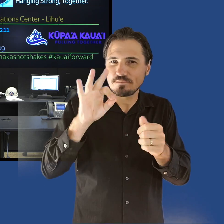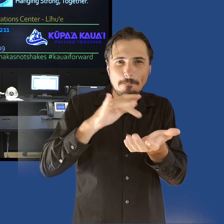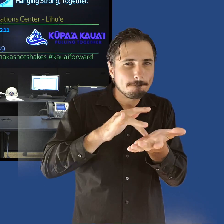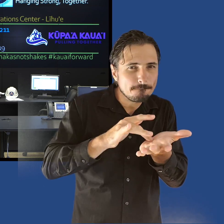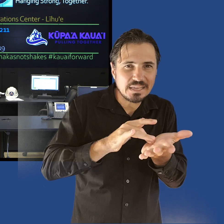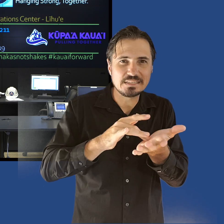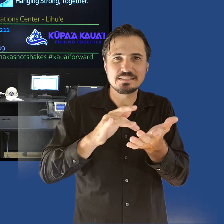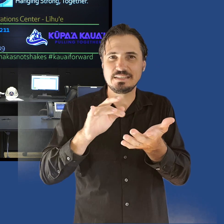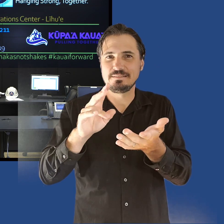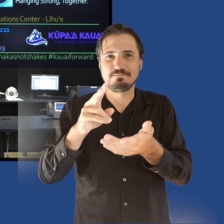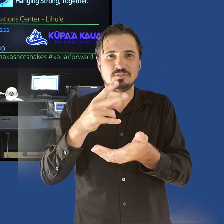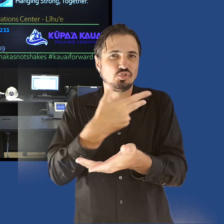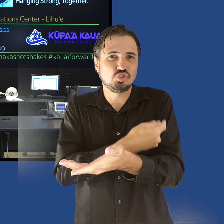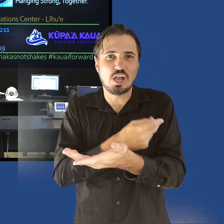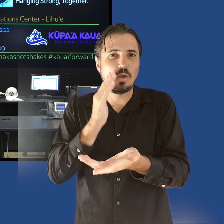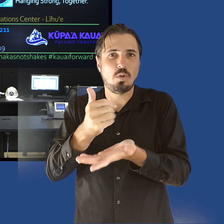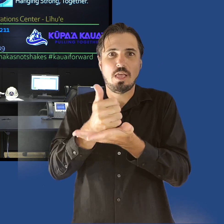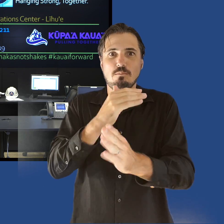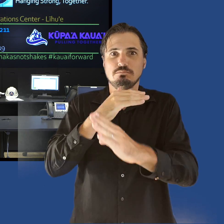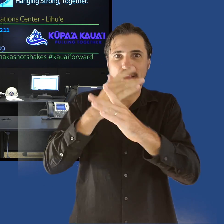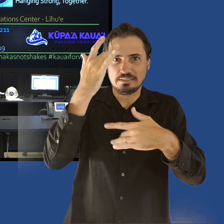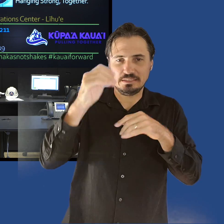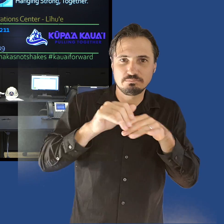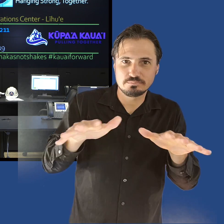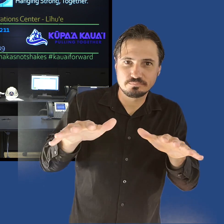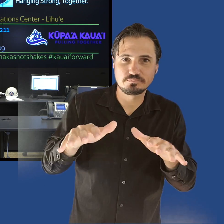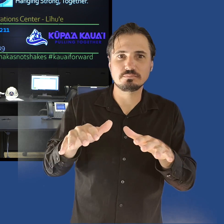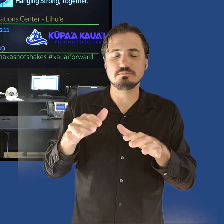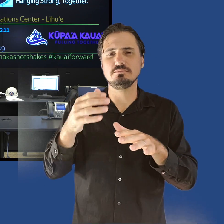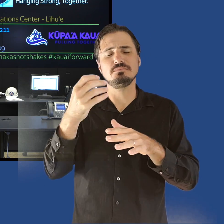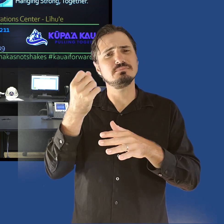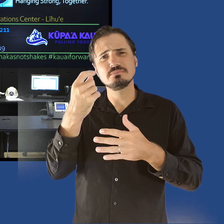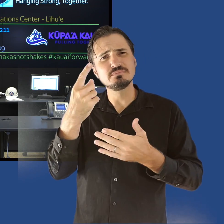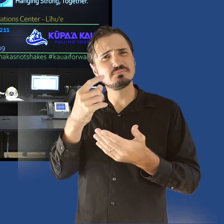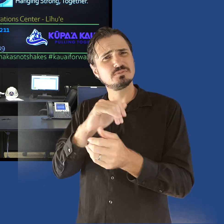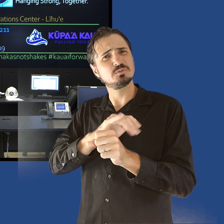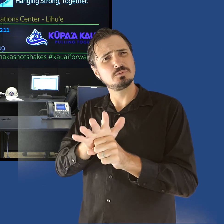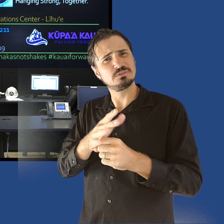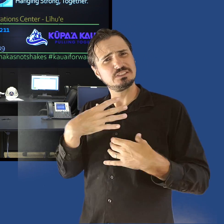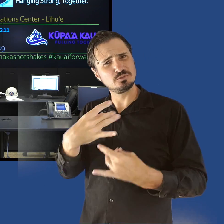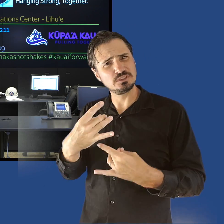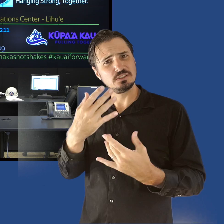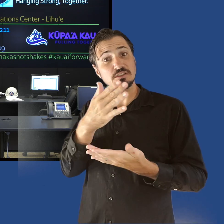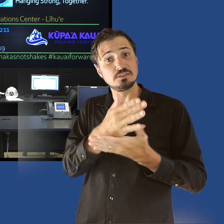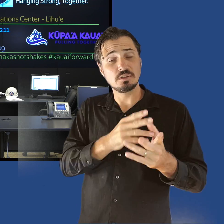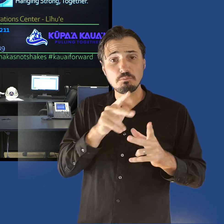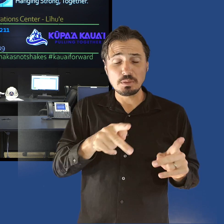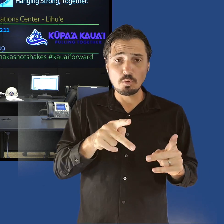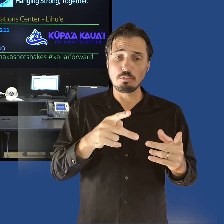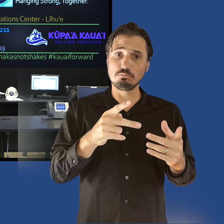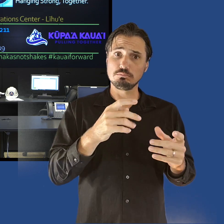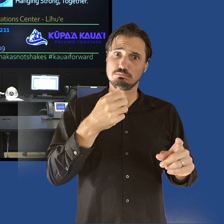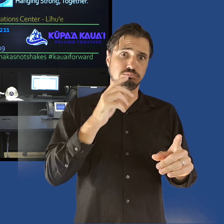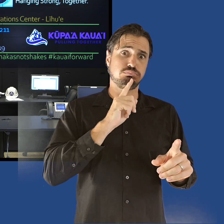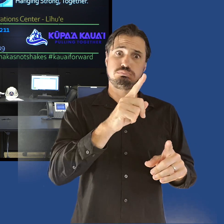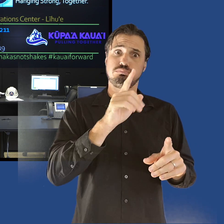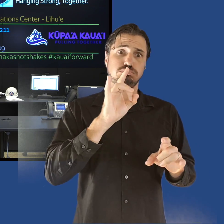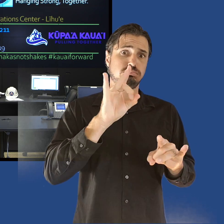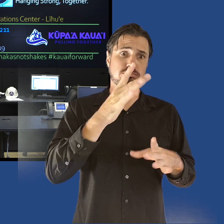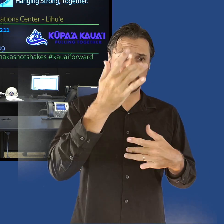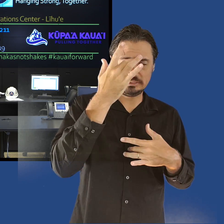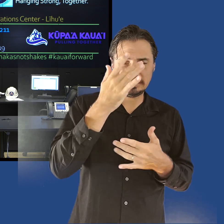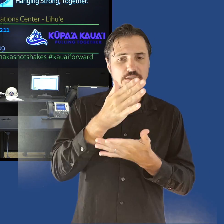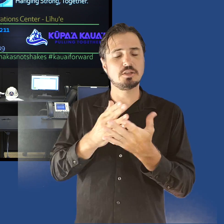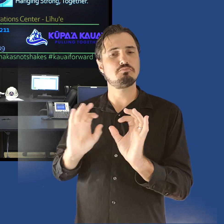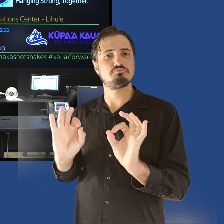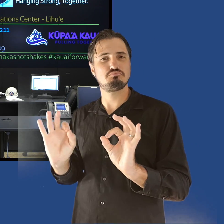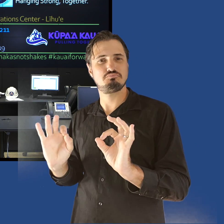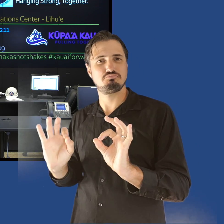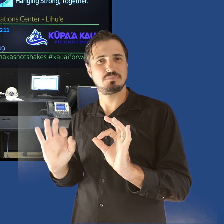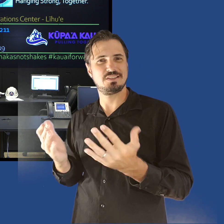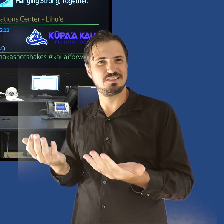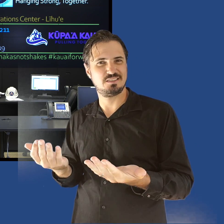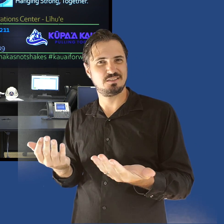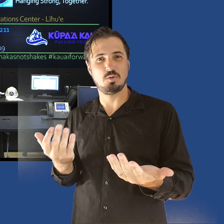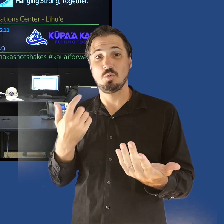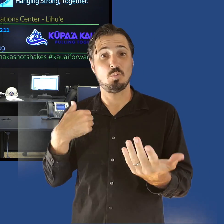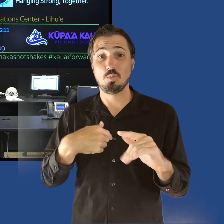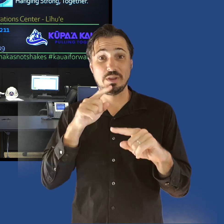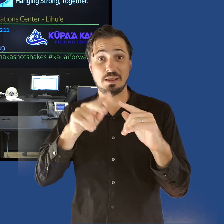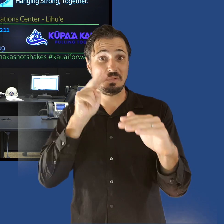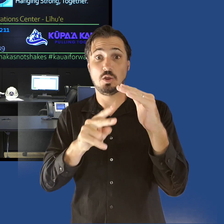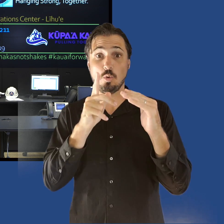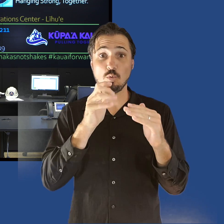The virus affects different people in very different ways, with some becoming seriously ill, and others experiencing only mild symptoms. We can’t predict who will be seriously affected.